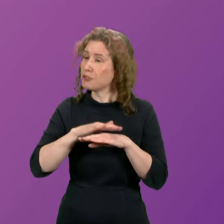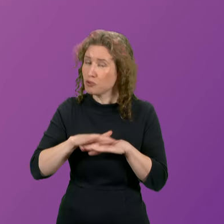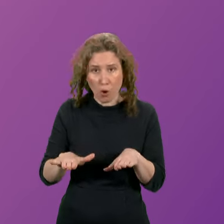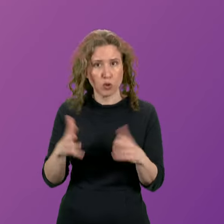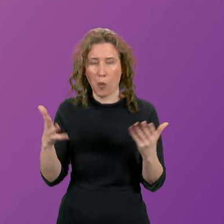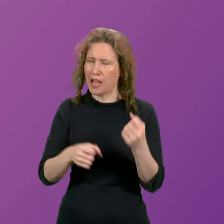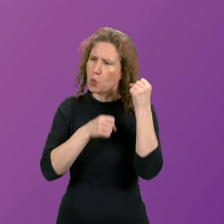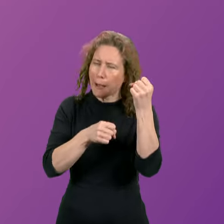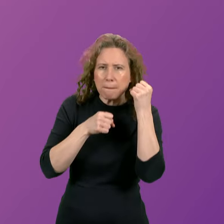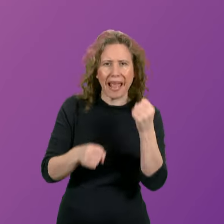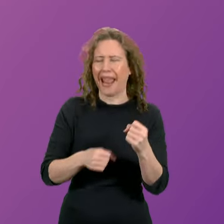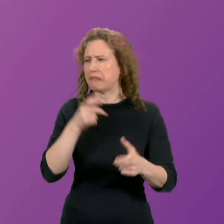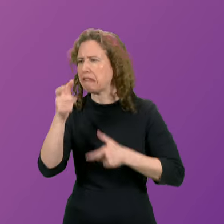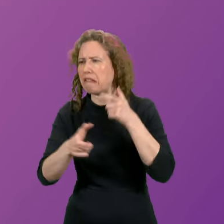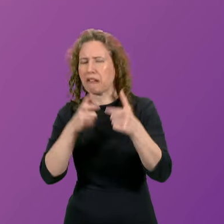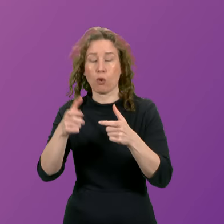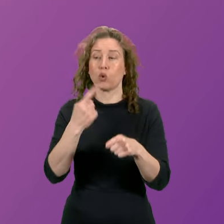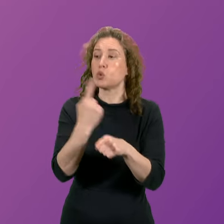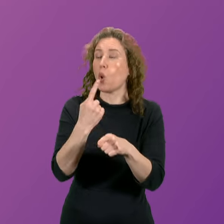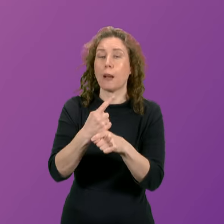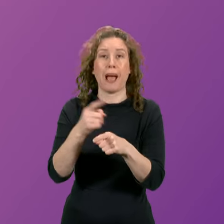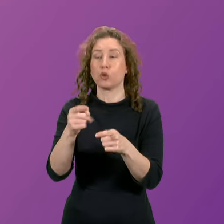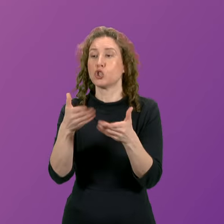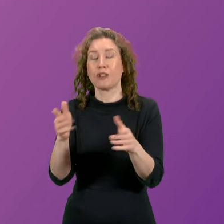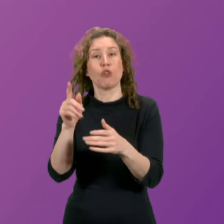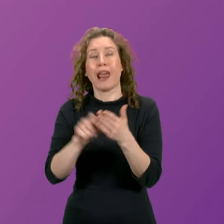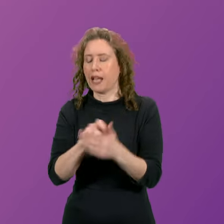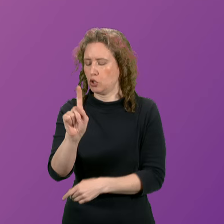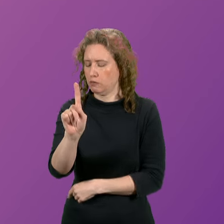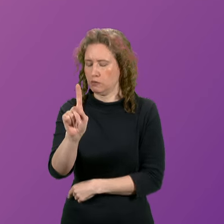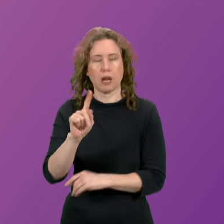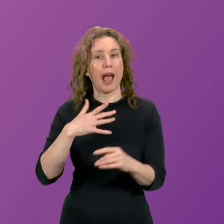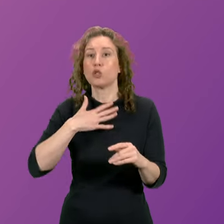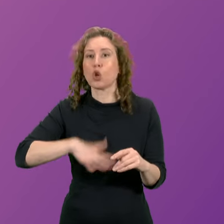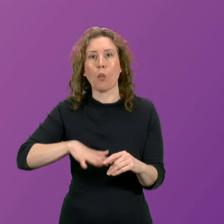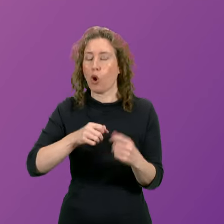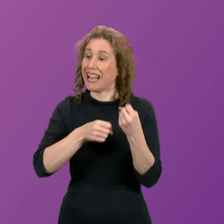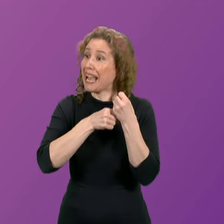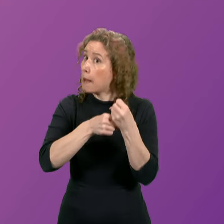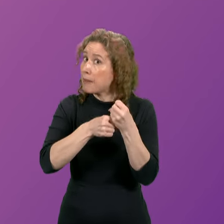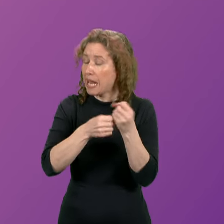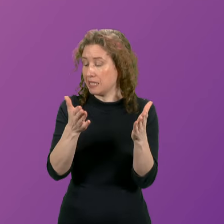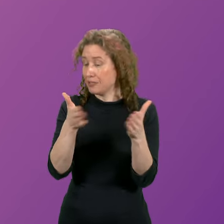campaign for a United Kingdom general election. I do not want campaigning to distract members from